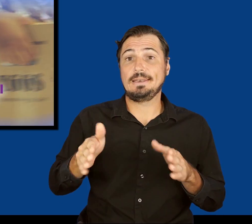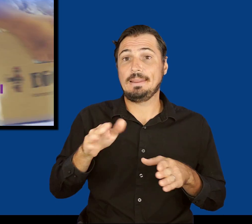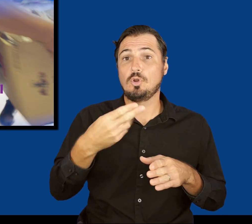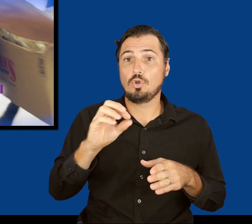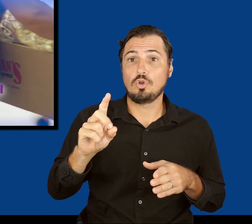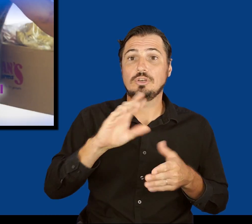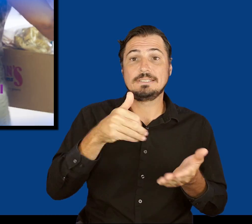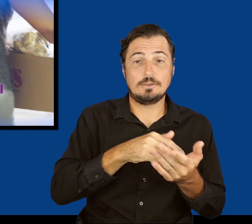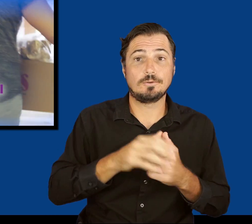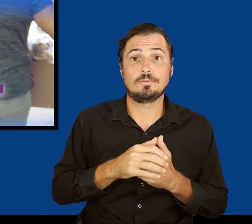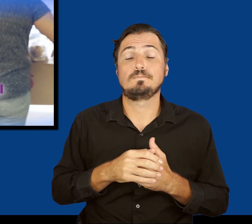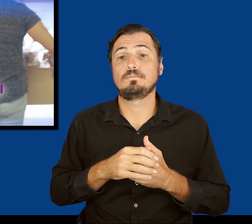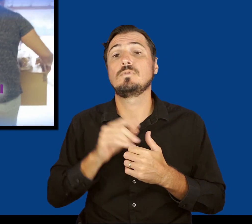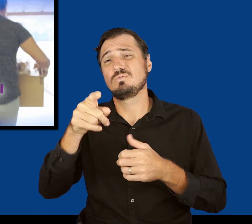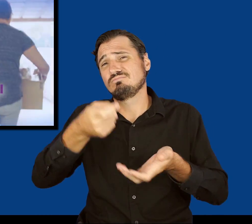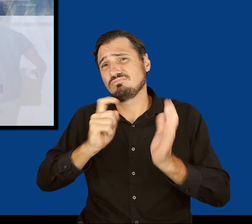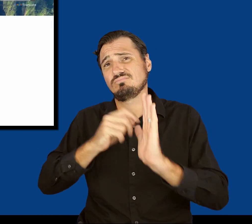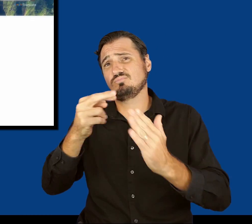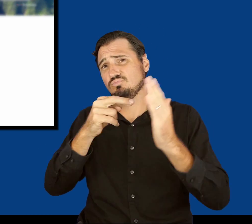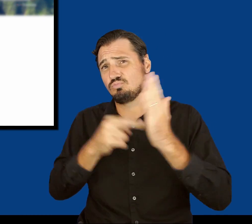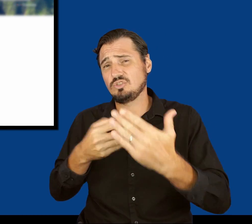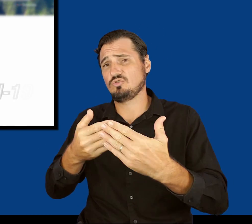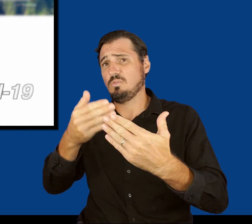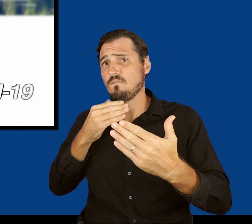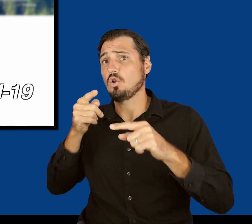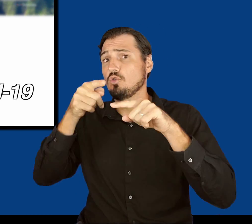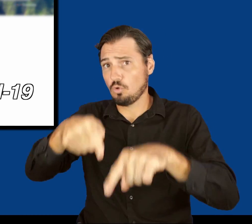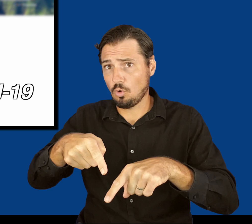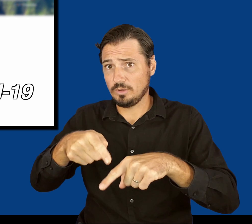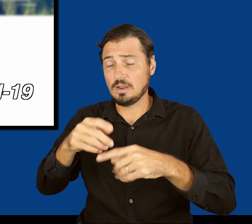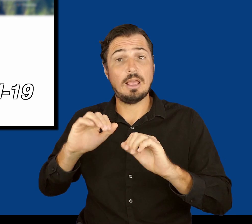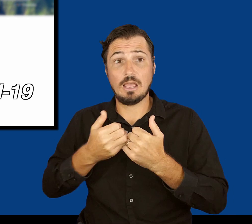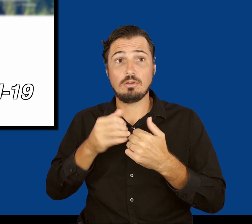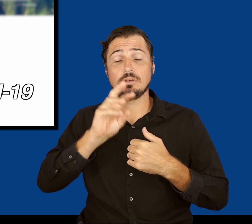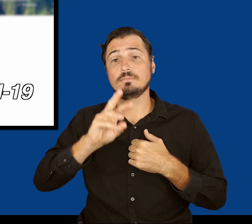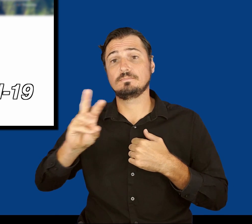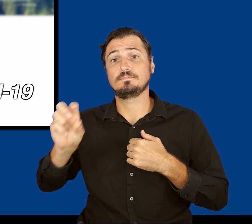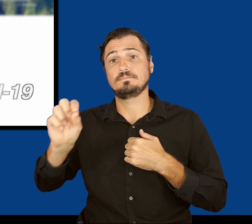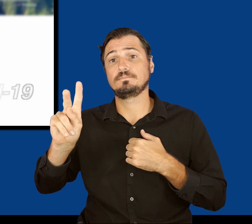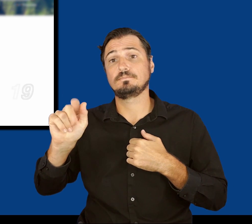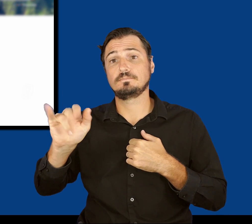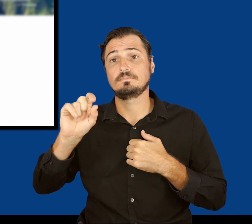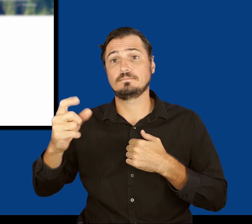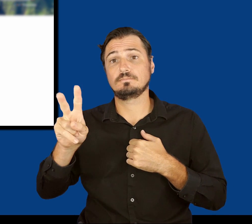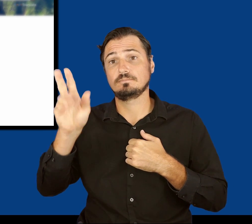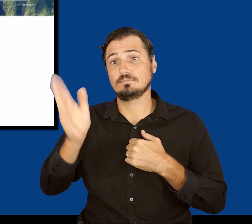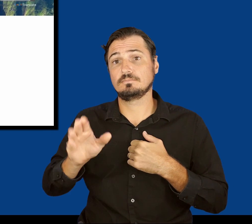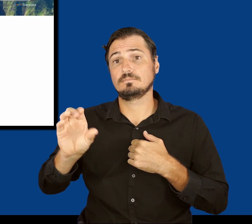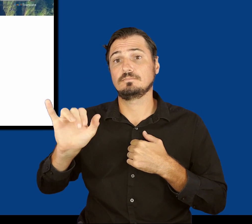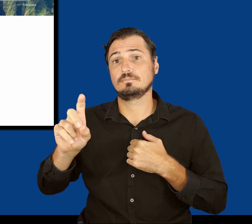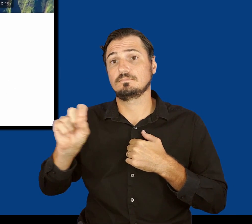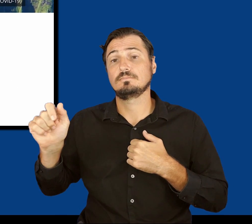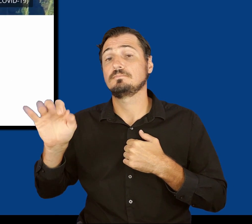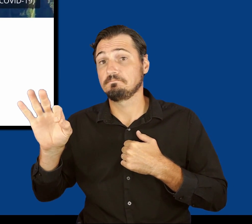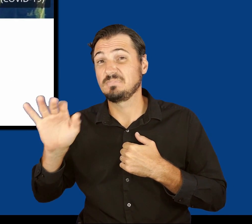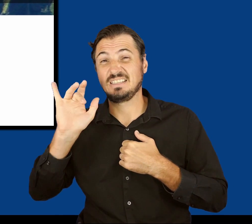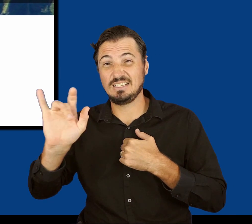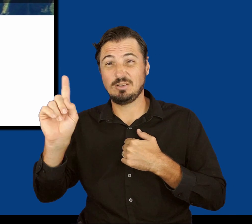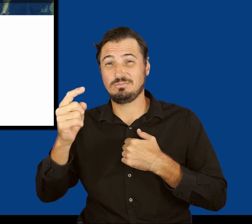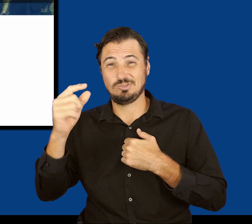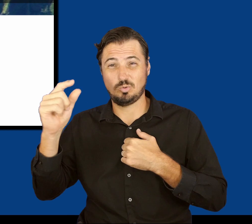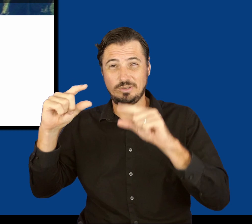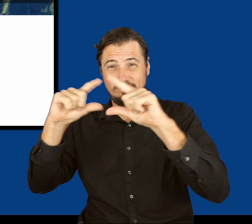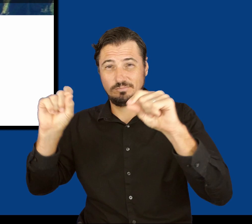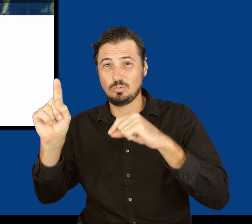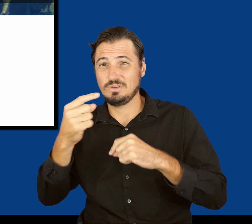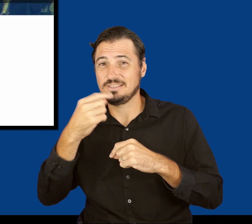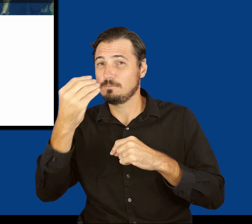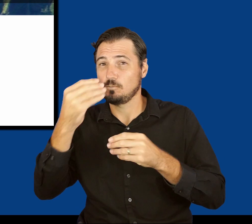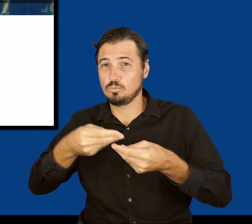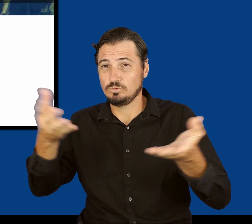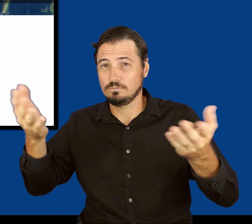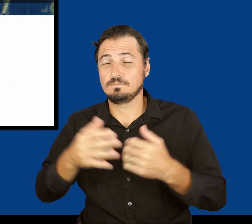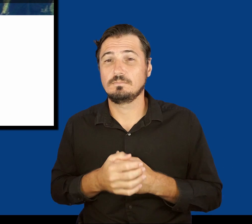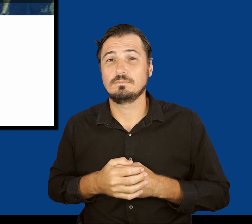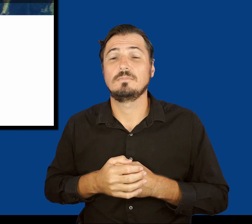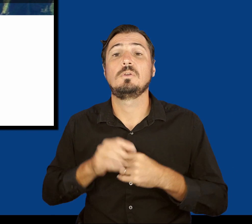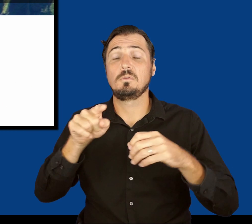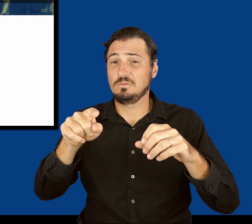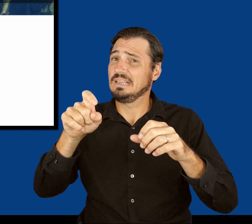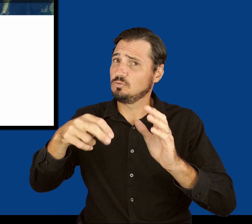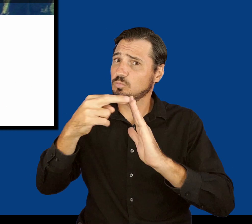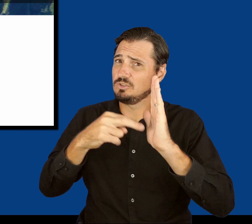You must pre-register for the program each week by going to www.kauai.gov/COVID-19 and click on the green button that says “Food Distribution.” Please register at least 48 hours in advance